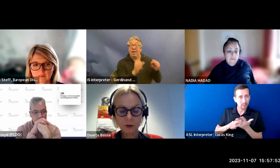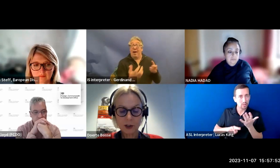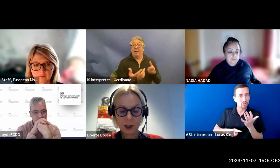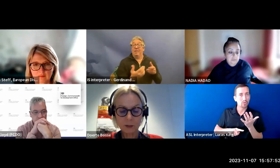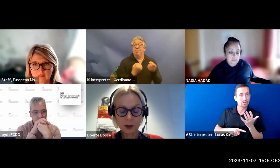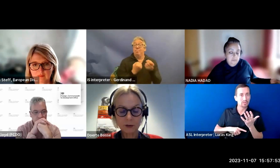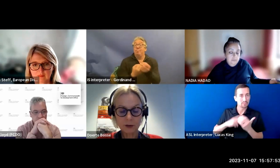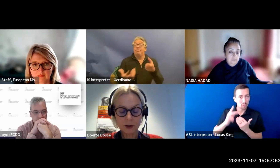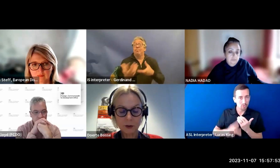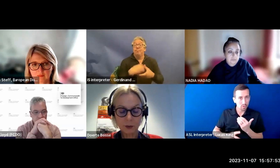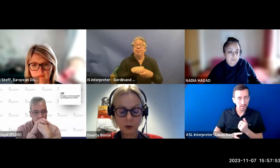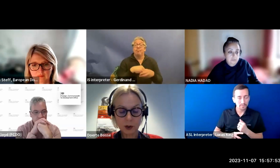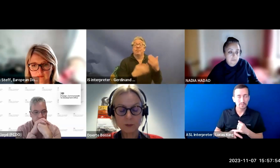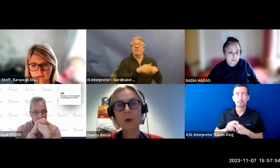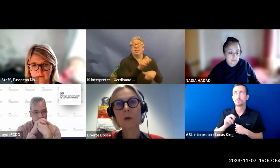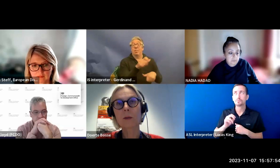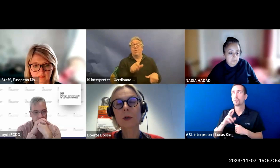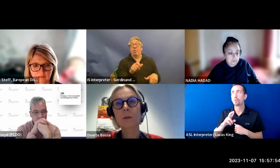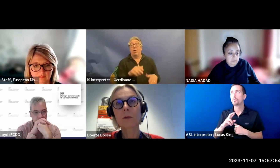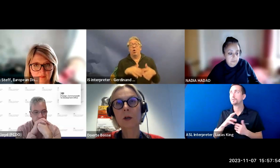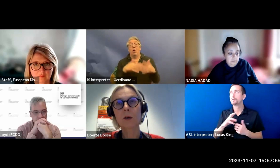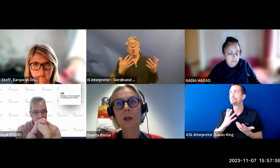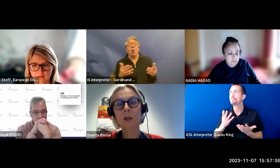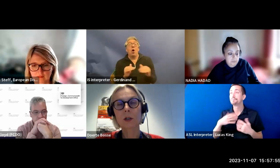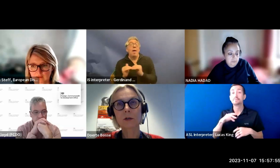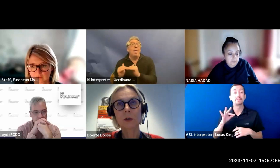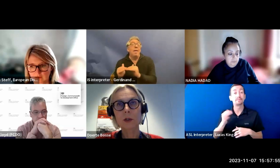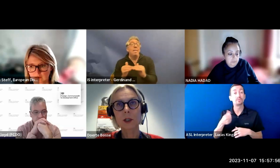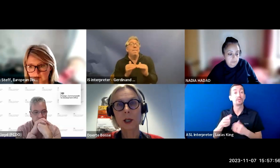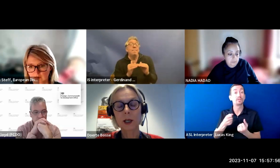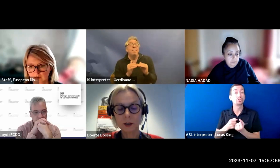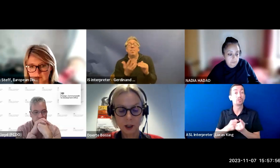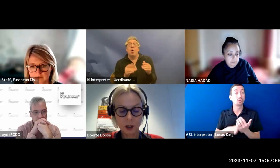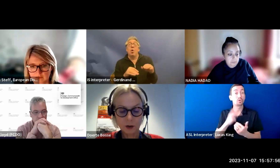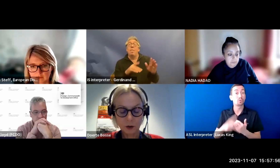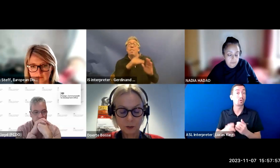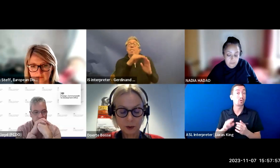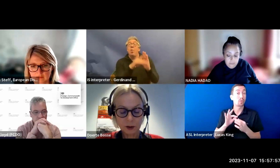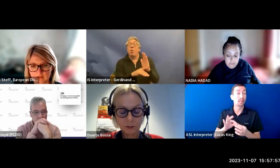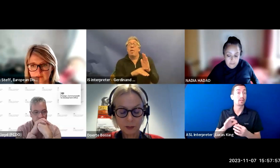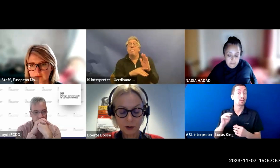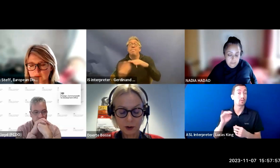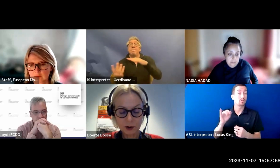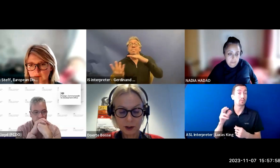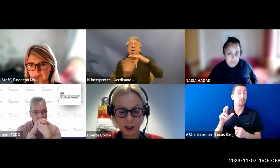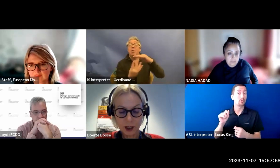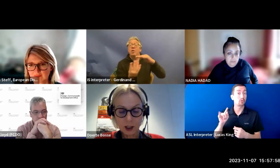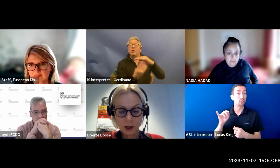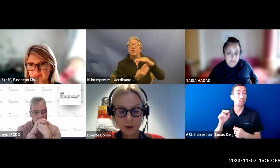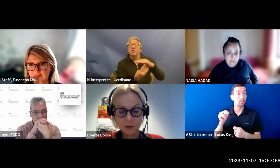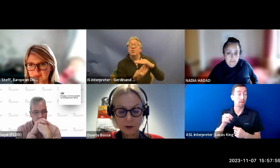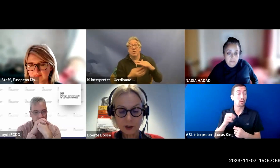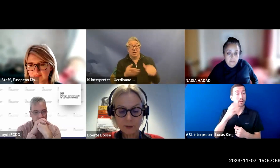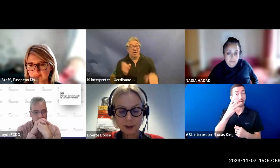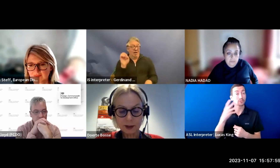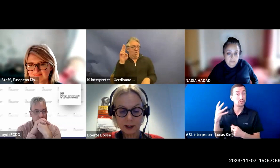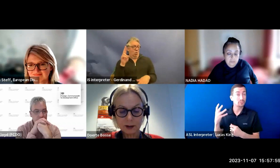Or, if you are supporting programs on migration, of course, again, European priority. Those are a bit like,